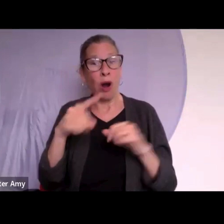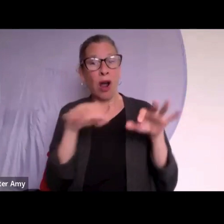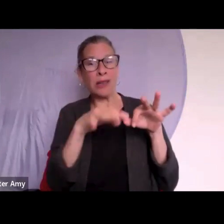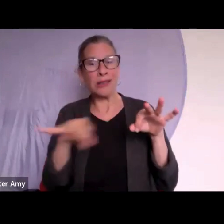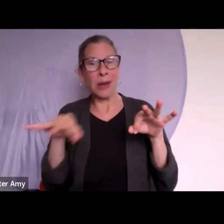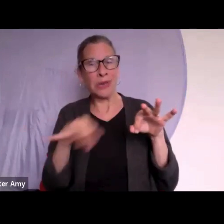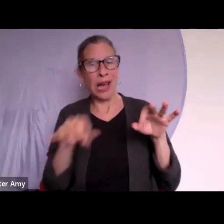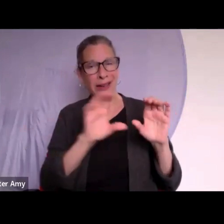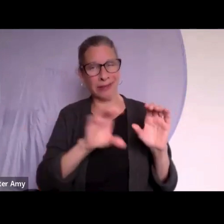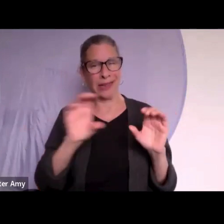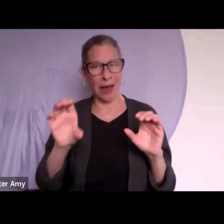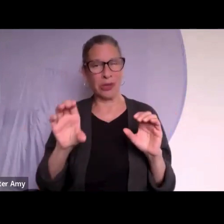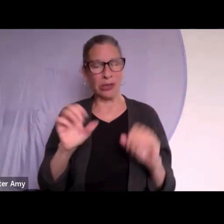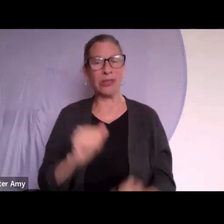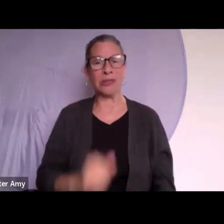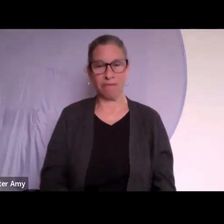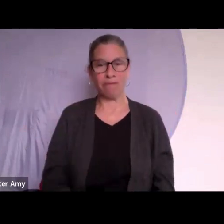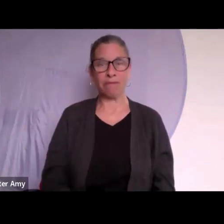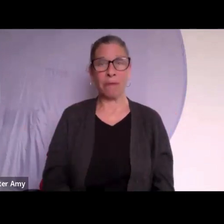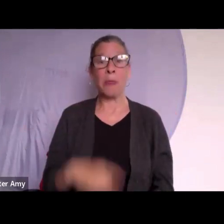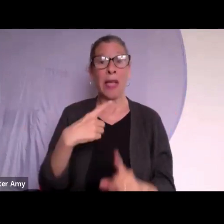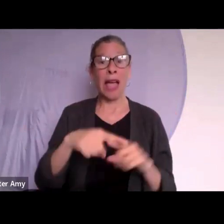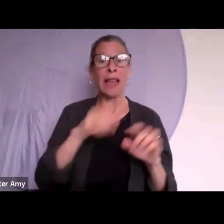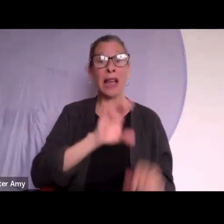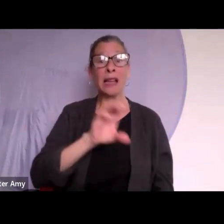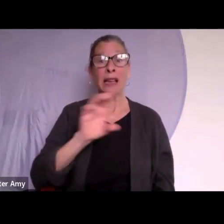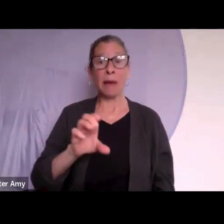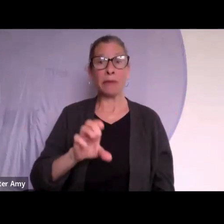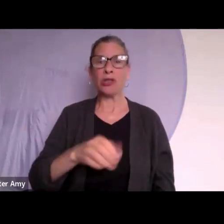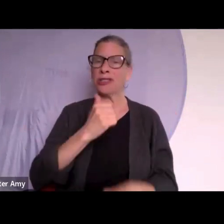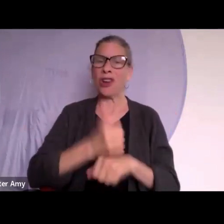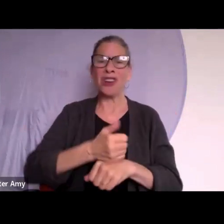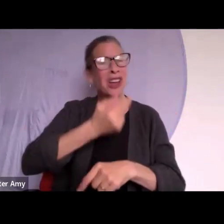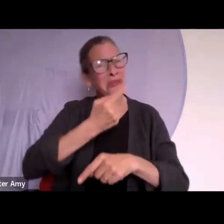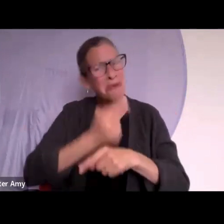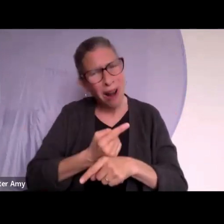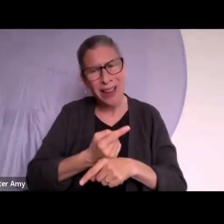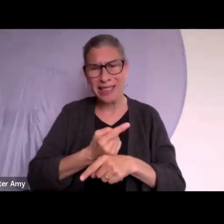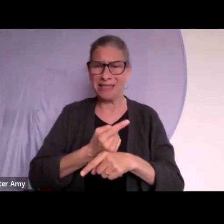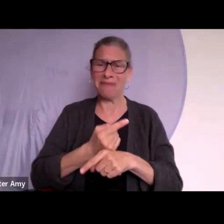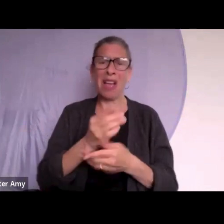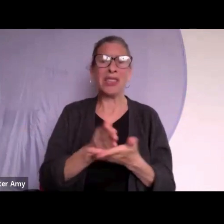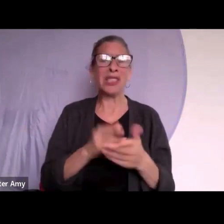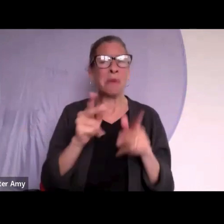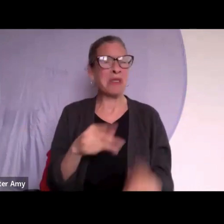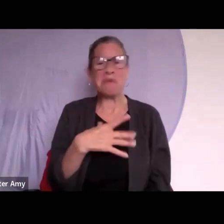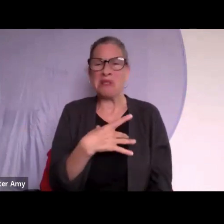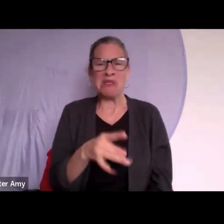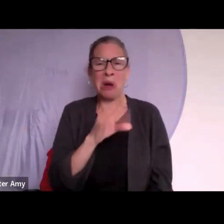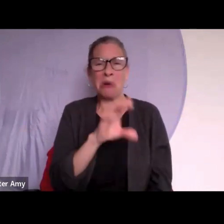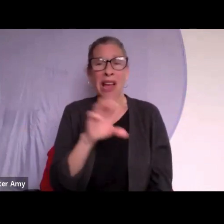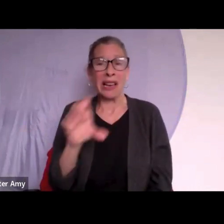captions and captions are done right. A lot of people don't like captions, which I personally love captions and